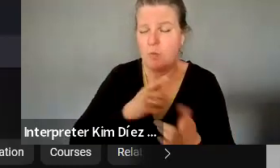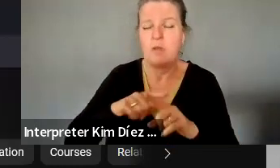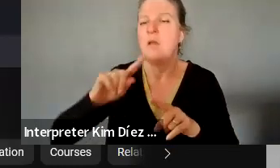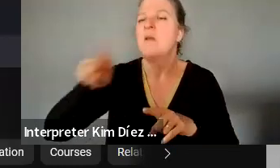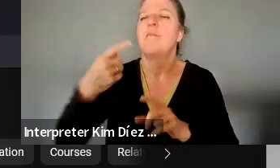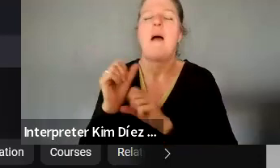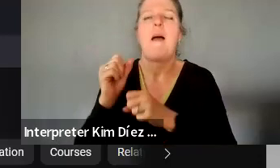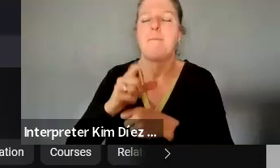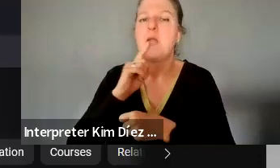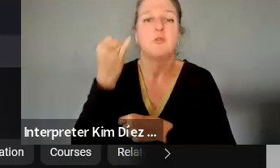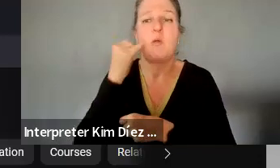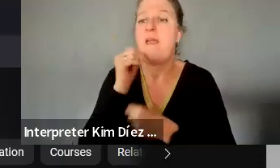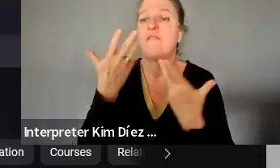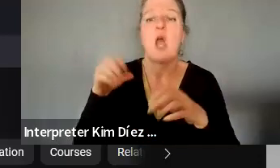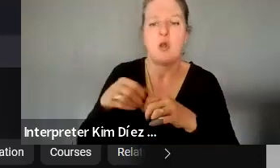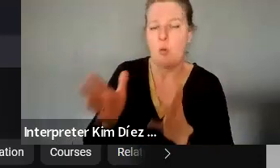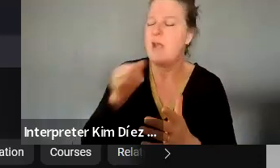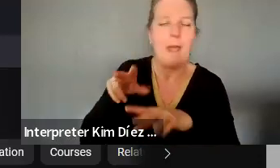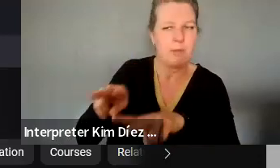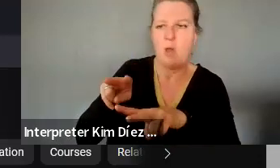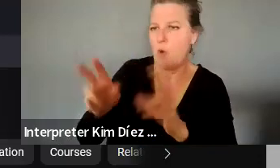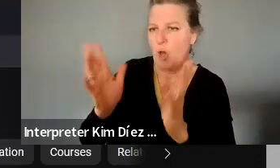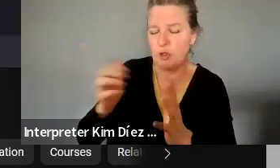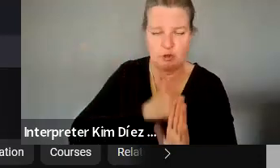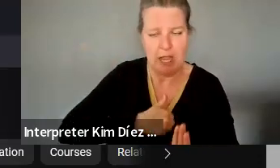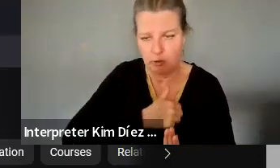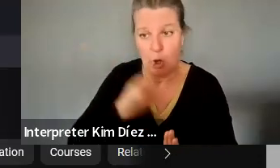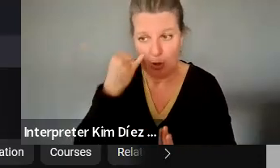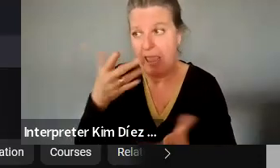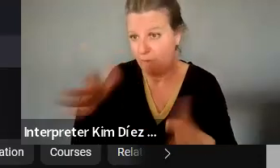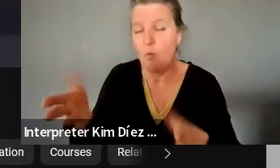if it's not already in the chat, sorry, I haven't been keeping an eye on the chat if somebody already put this in here.